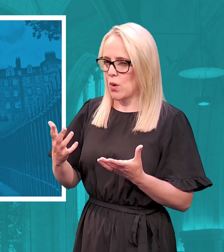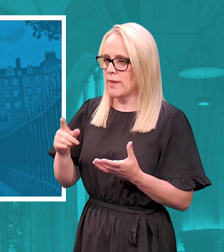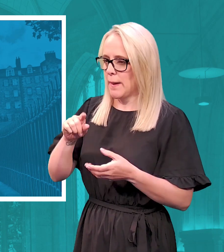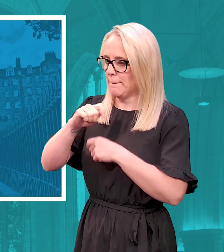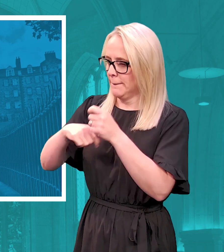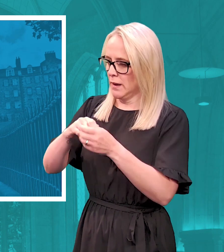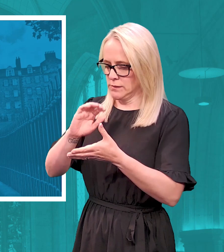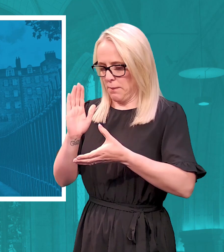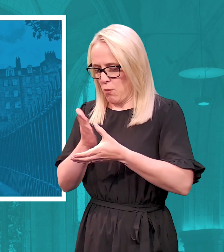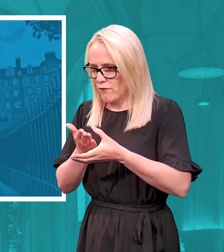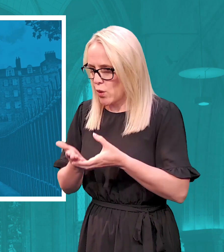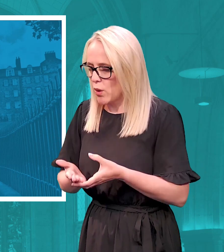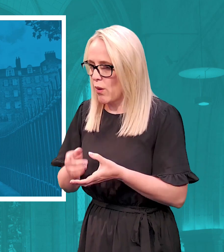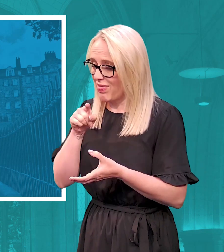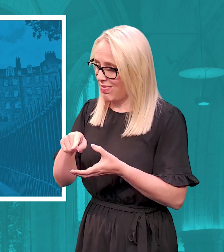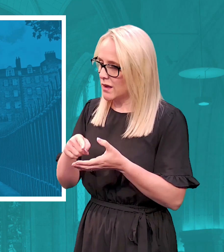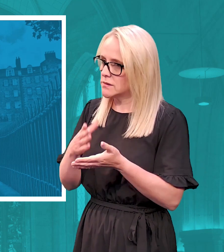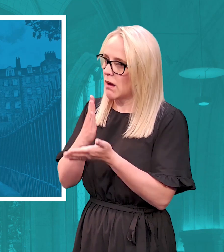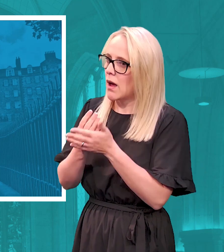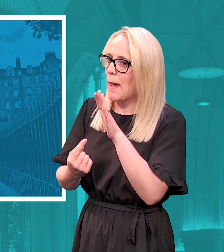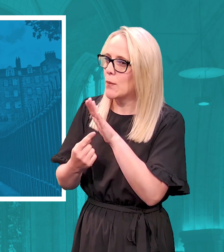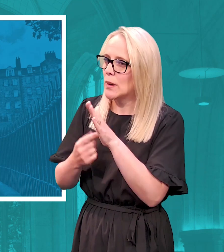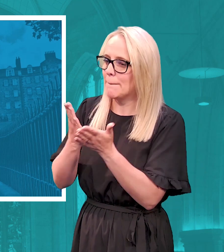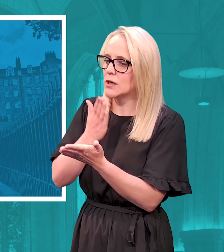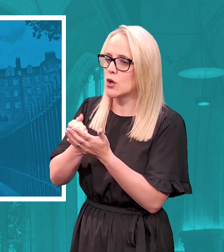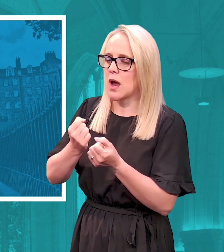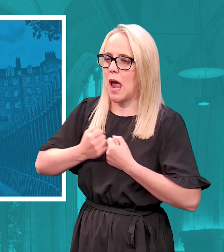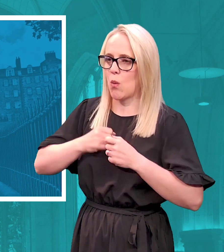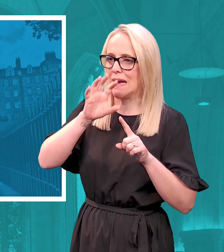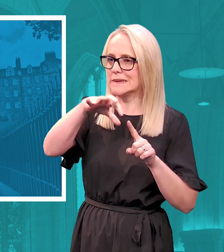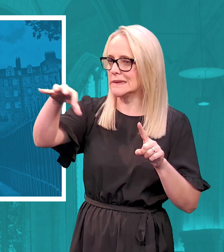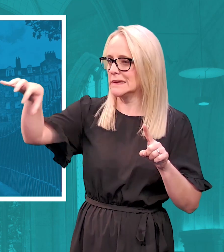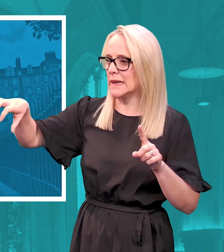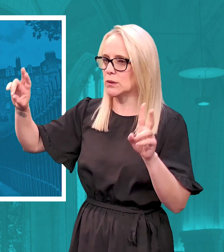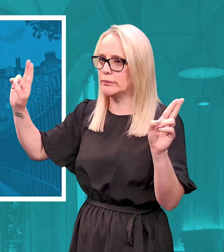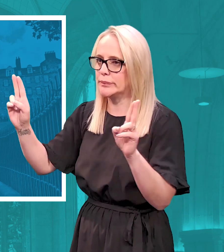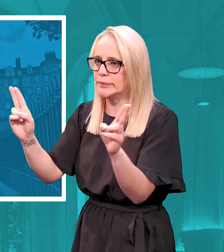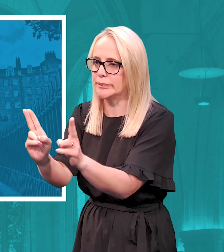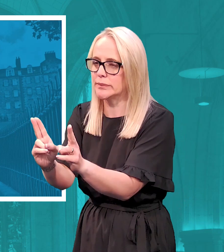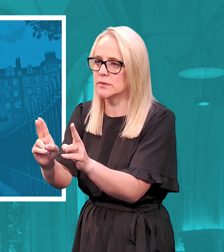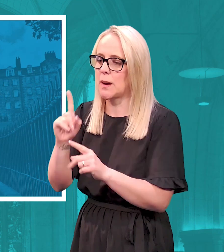in reducing the size of the estate, the trustees are concerned about the number of buildings